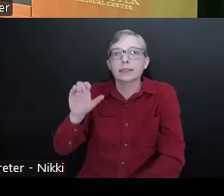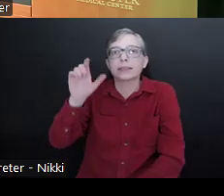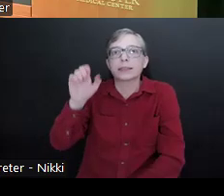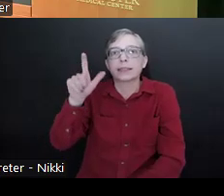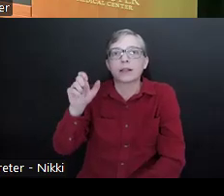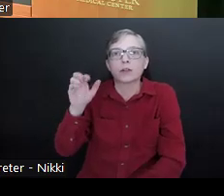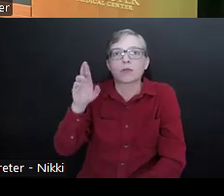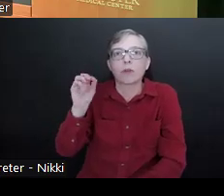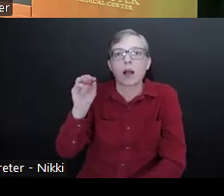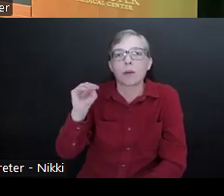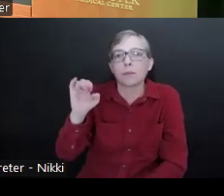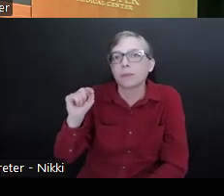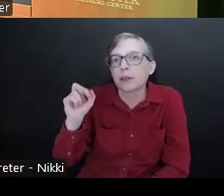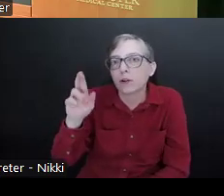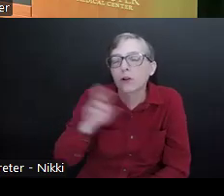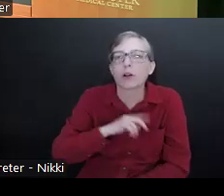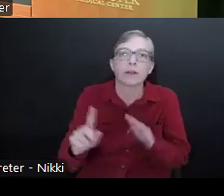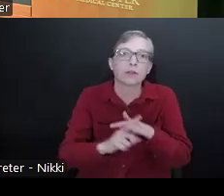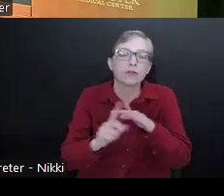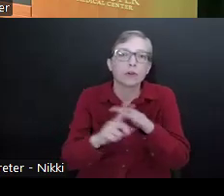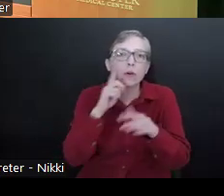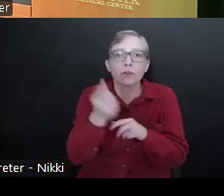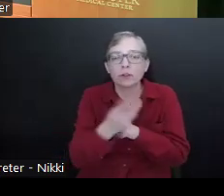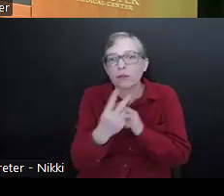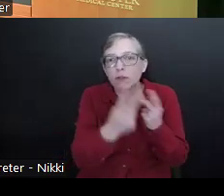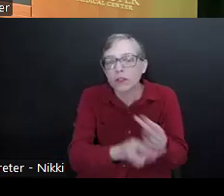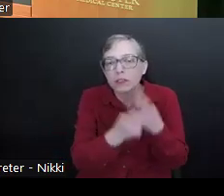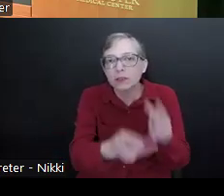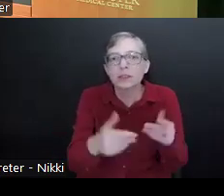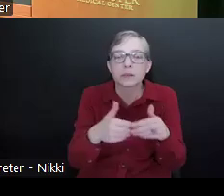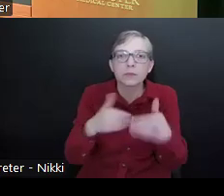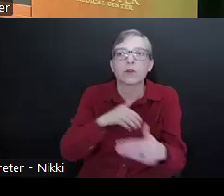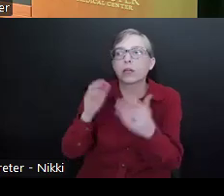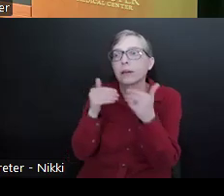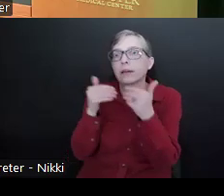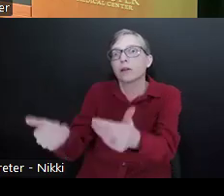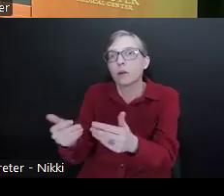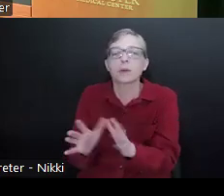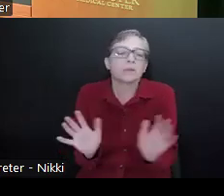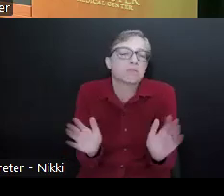usually just kind of don't don't make it uh in terms of the engagement so I think certainly kind